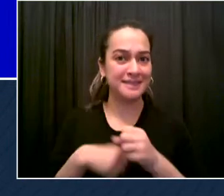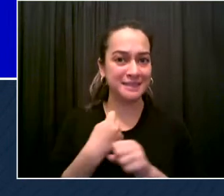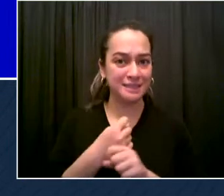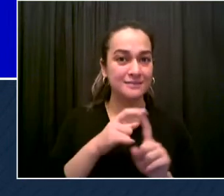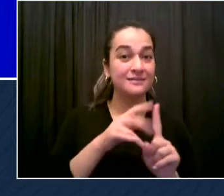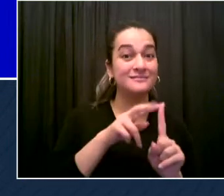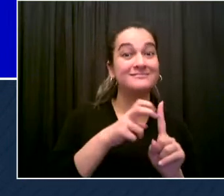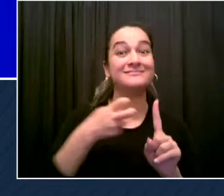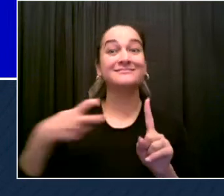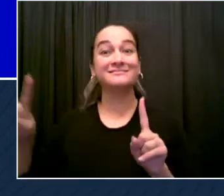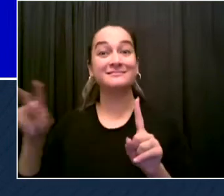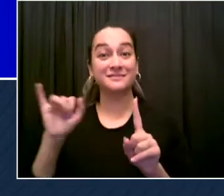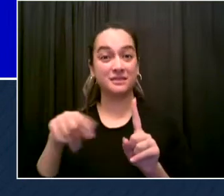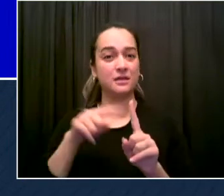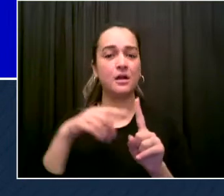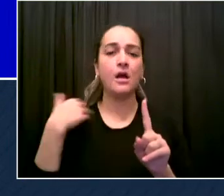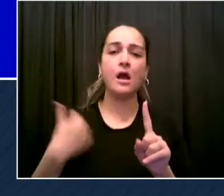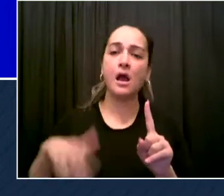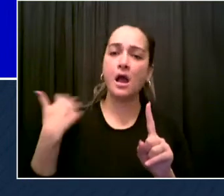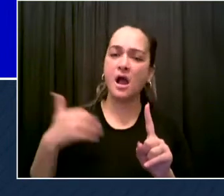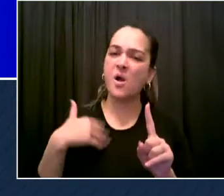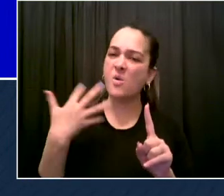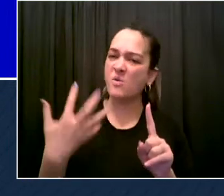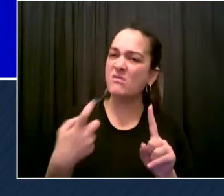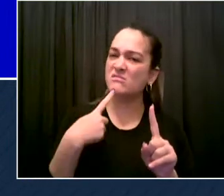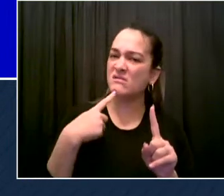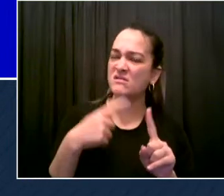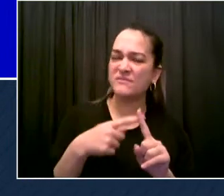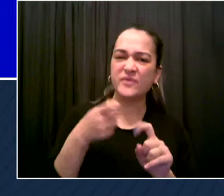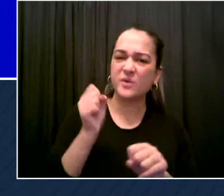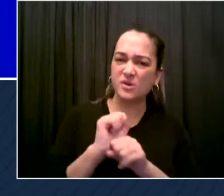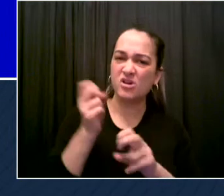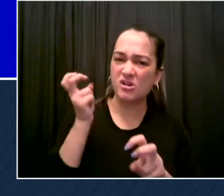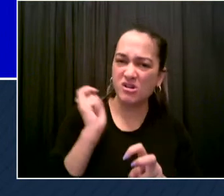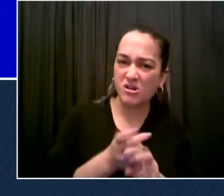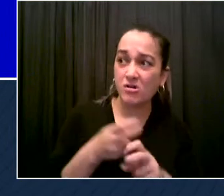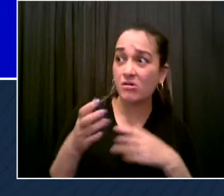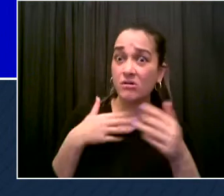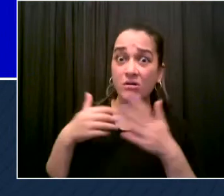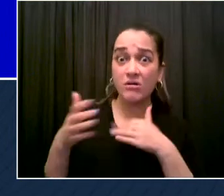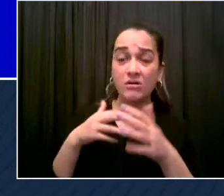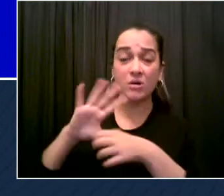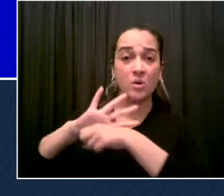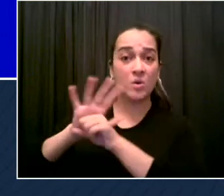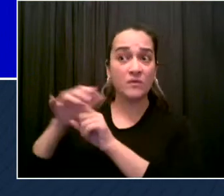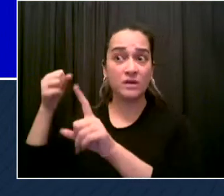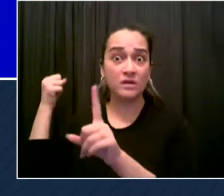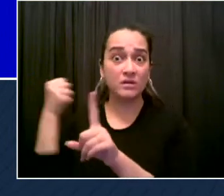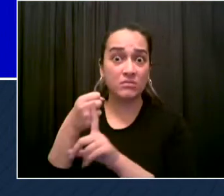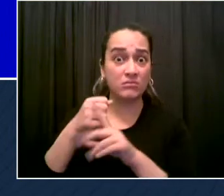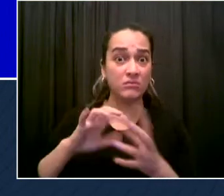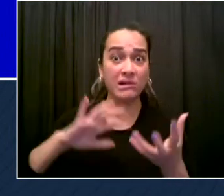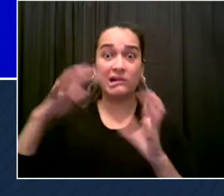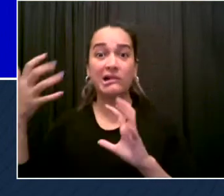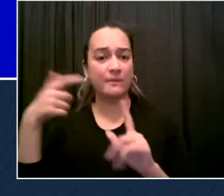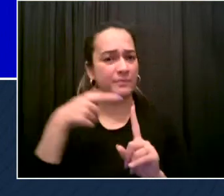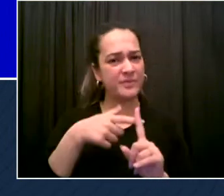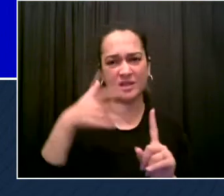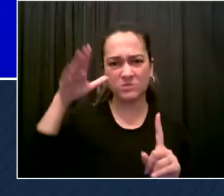SPOKE WITH HIM,